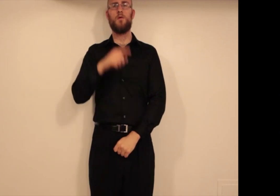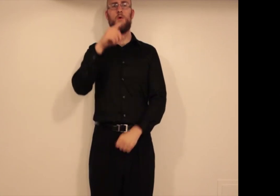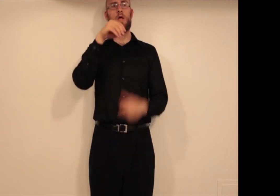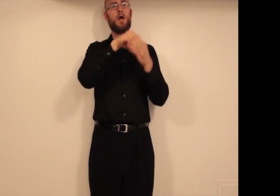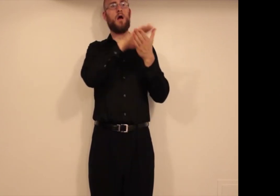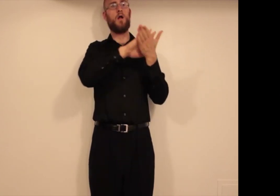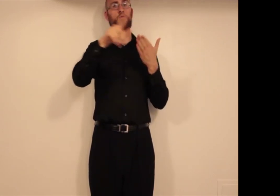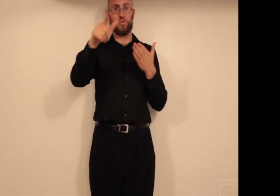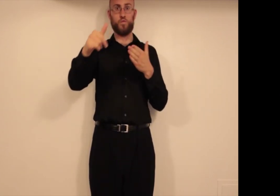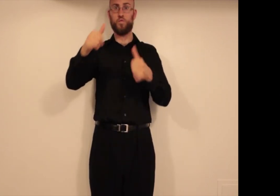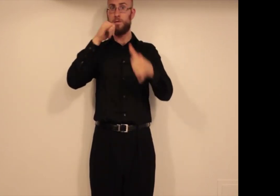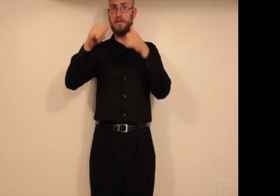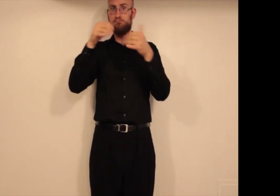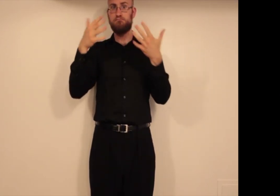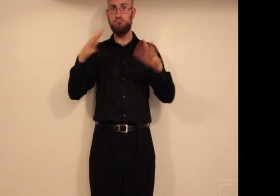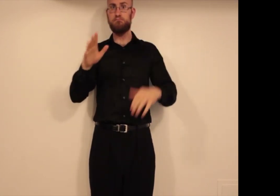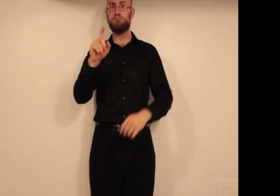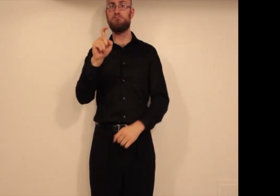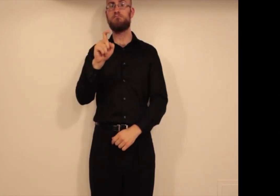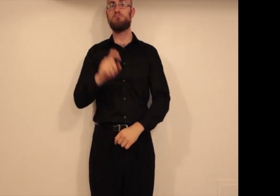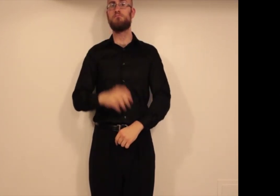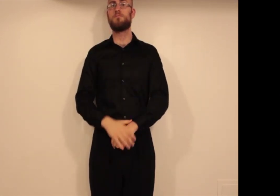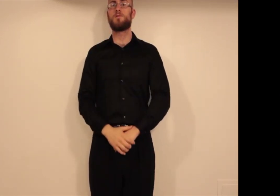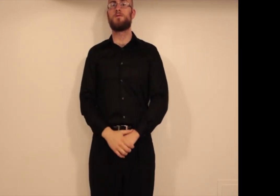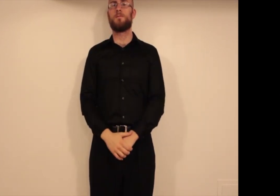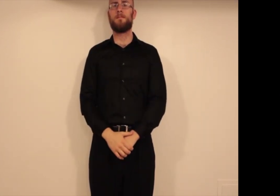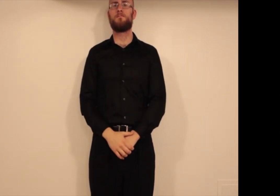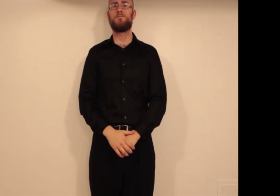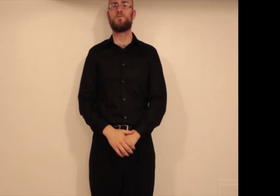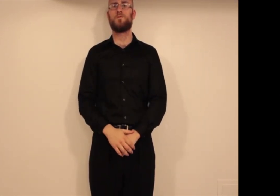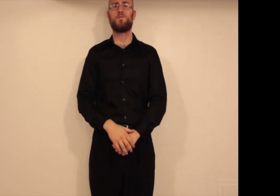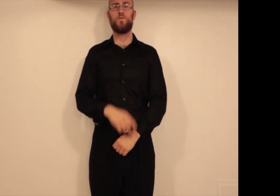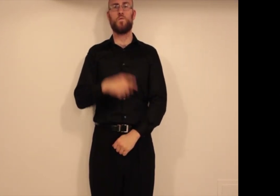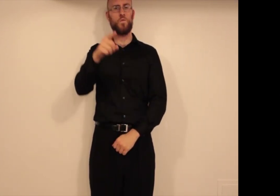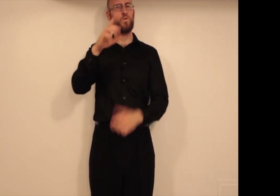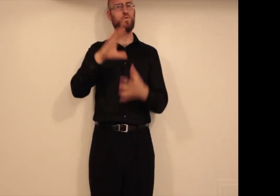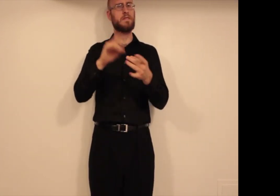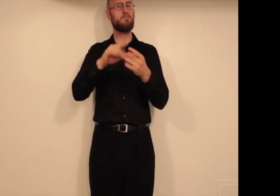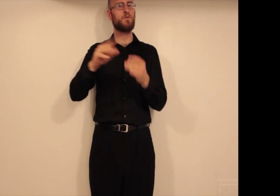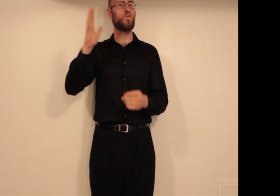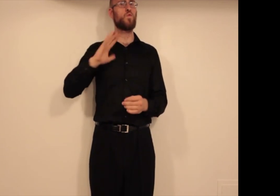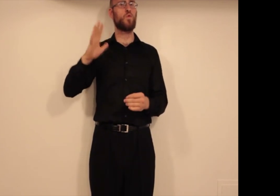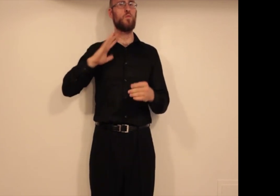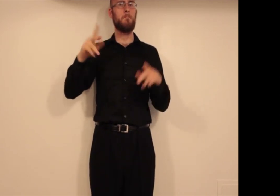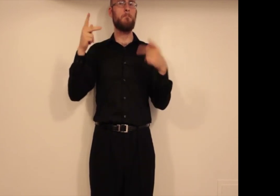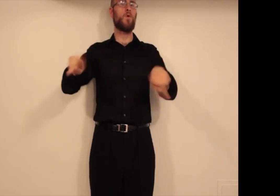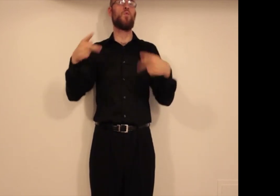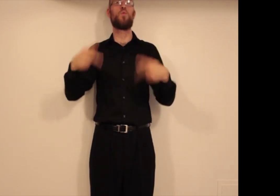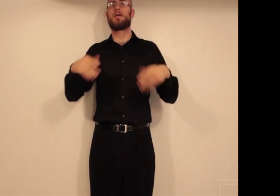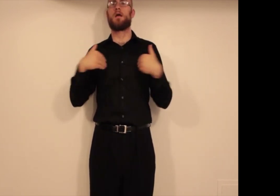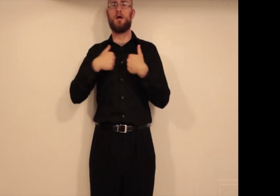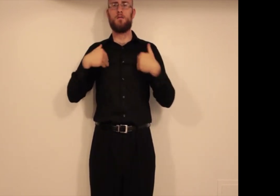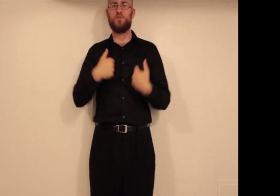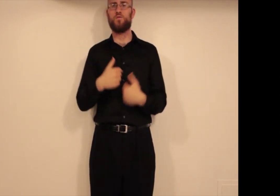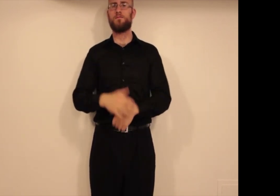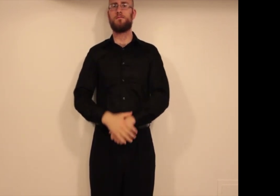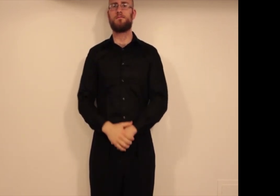Did you drink in college? You said you were a party animal?